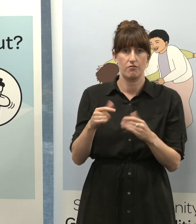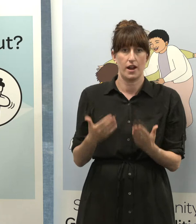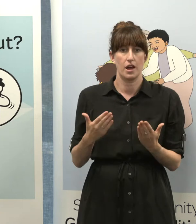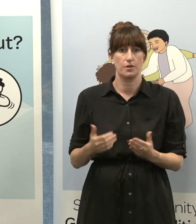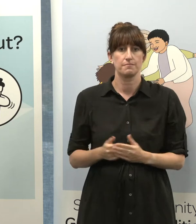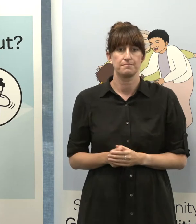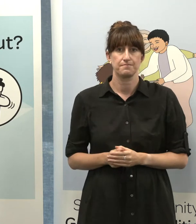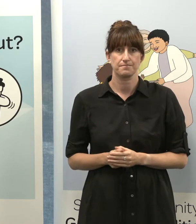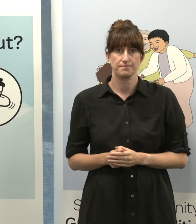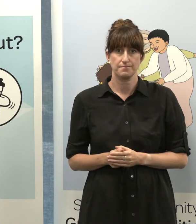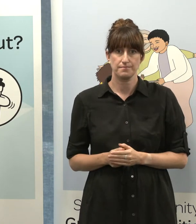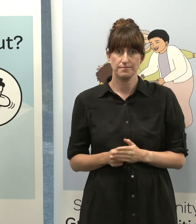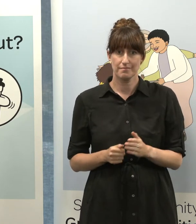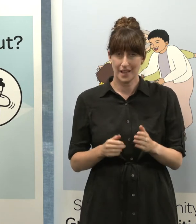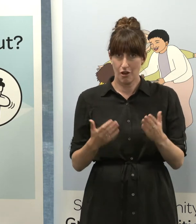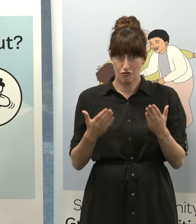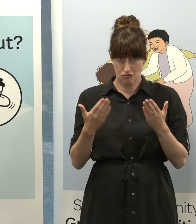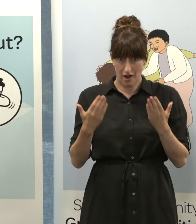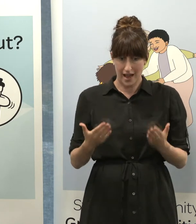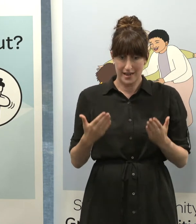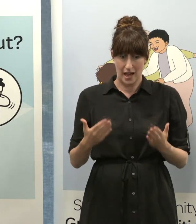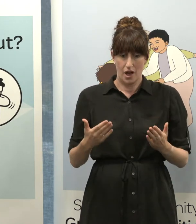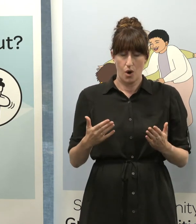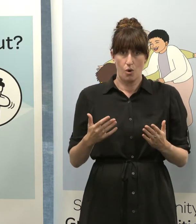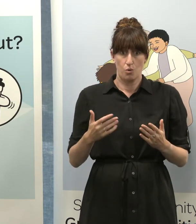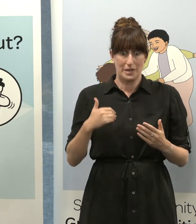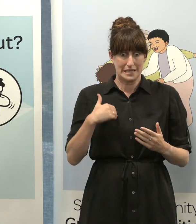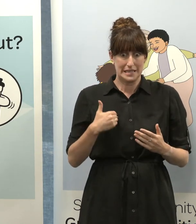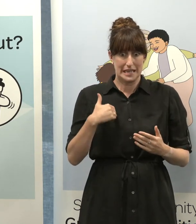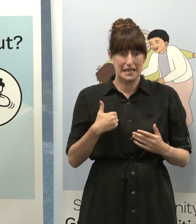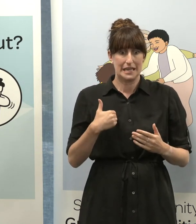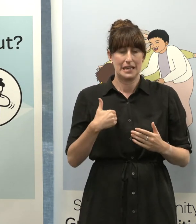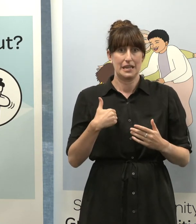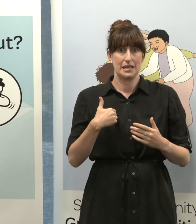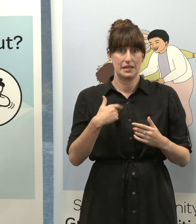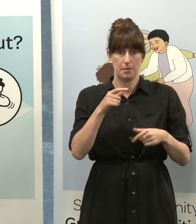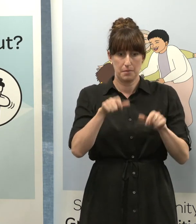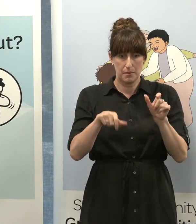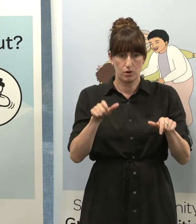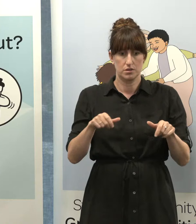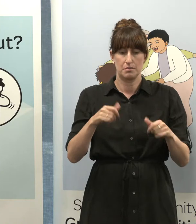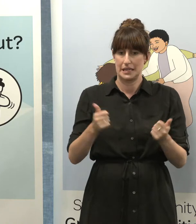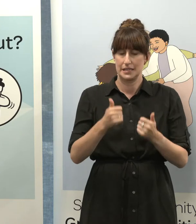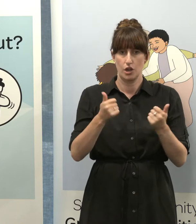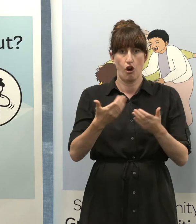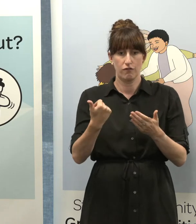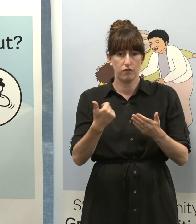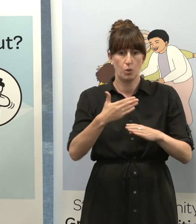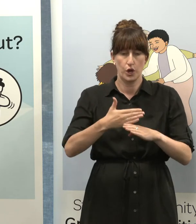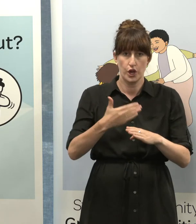is the work we are involved in supporting at the moment. Given the critical worker